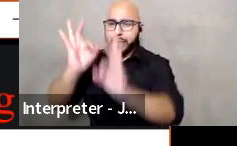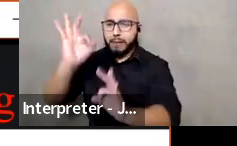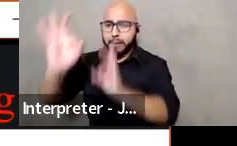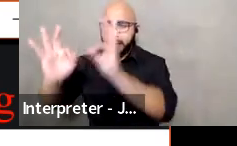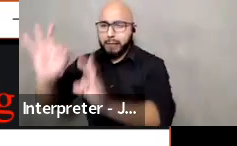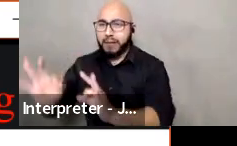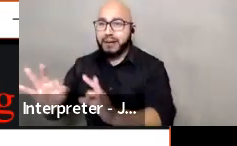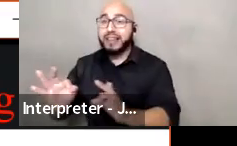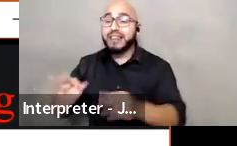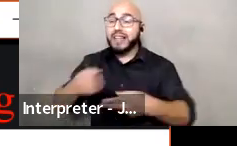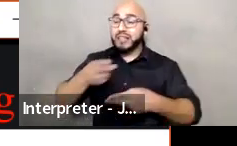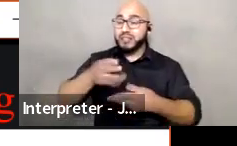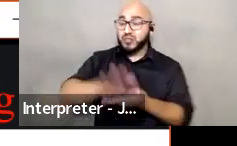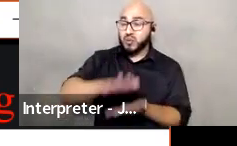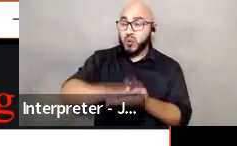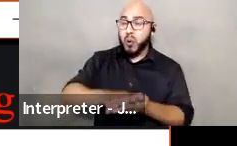Schools after Confederate heroes.